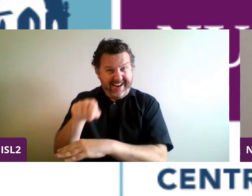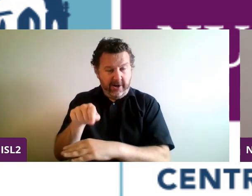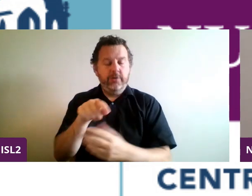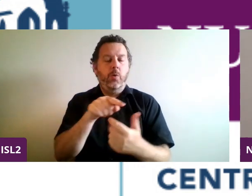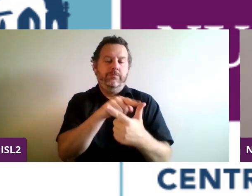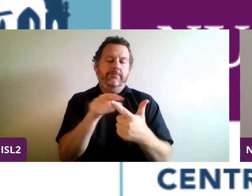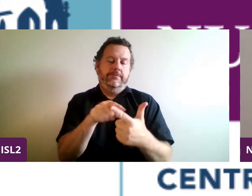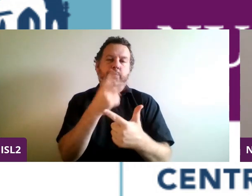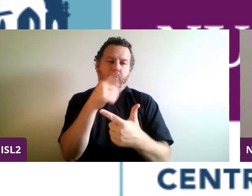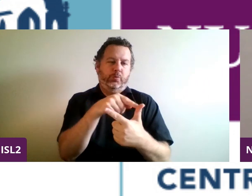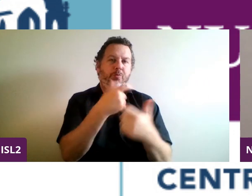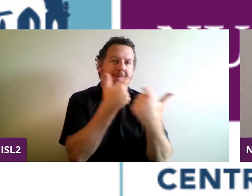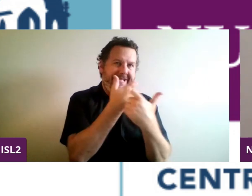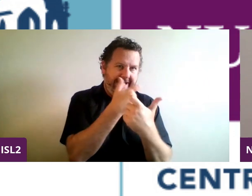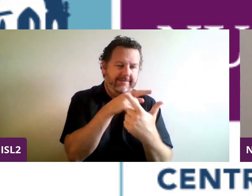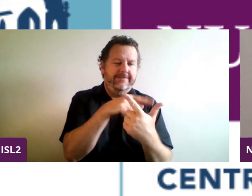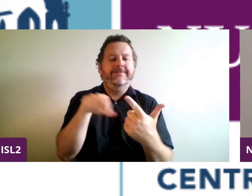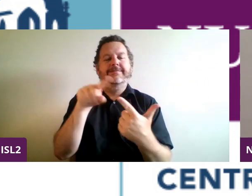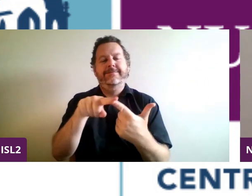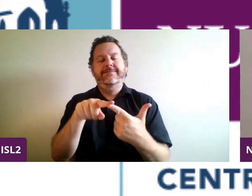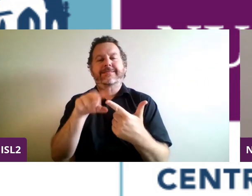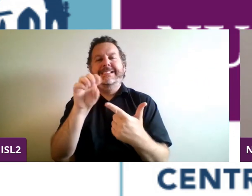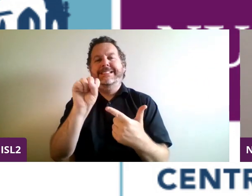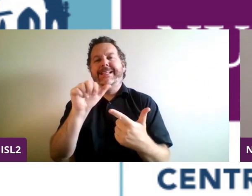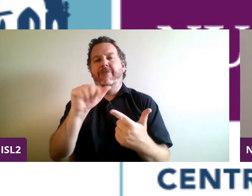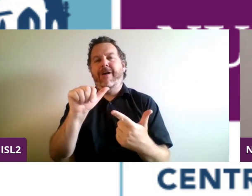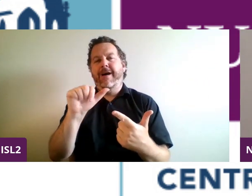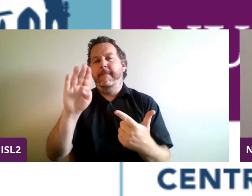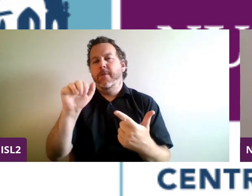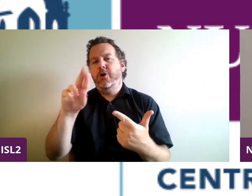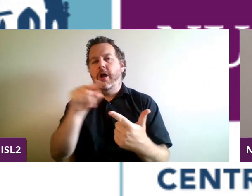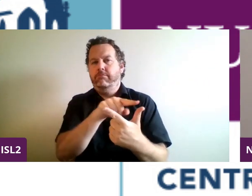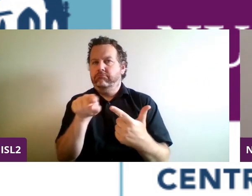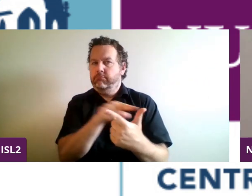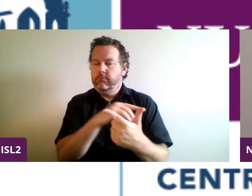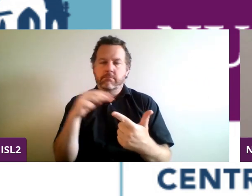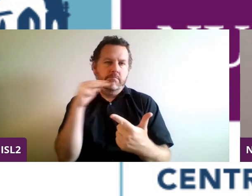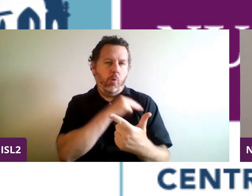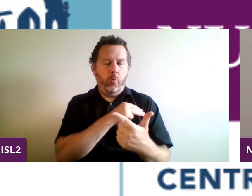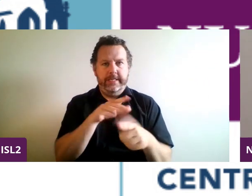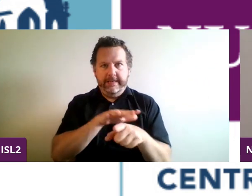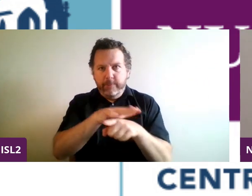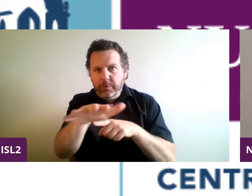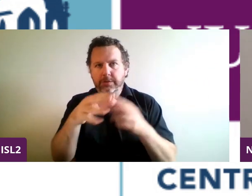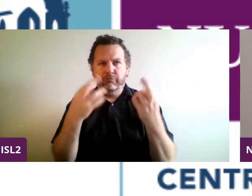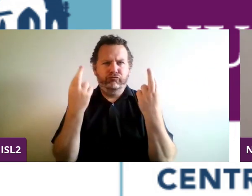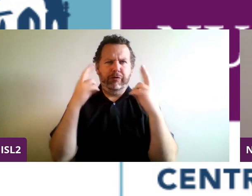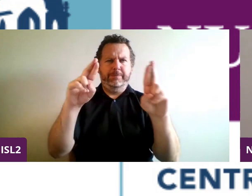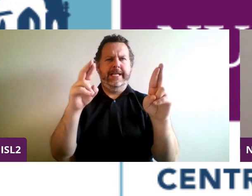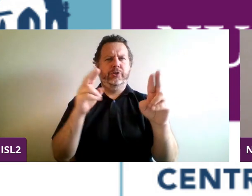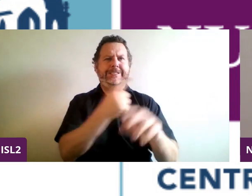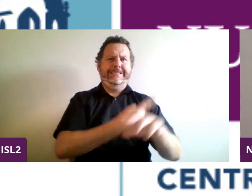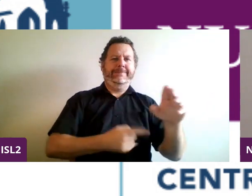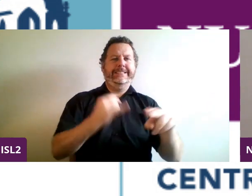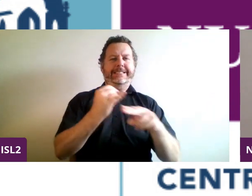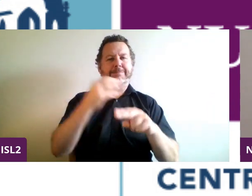space, representing the culture. I want to see